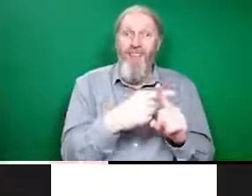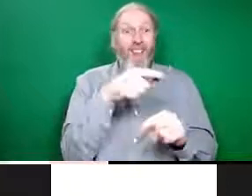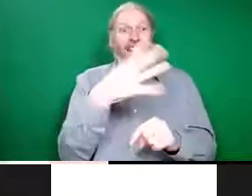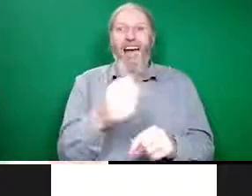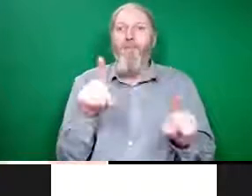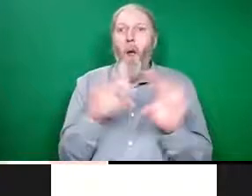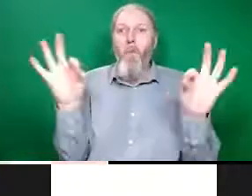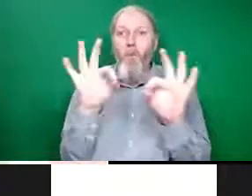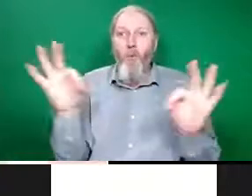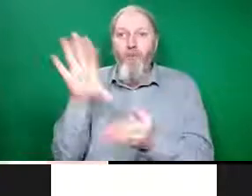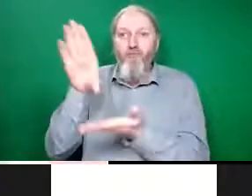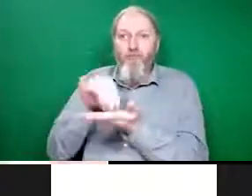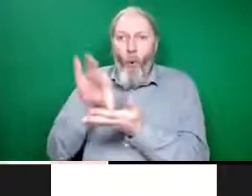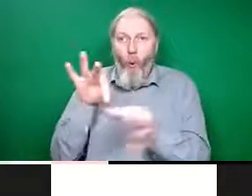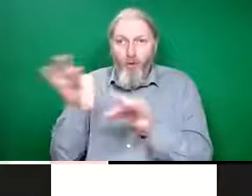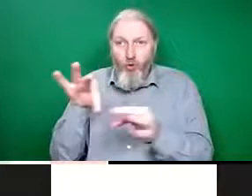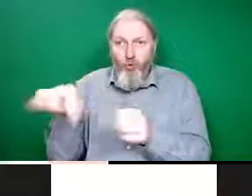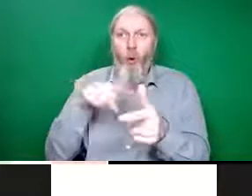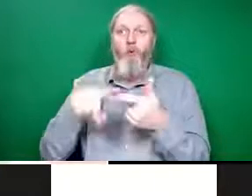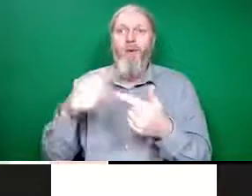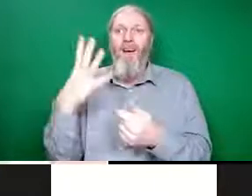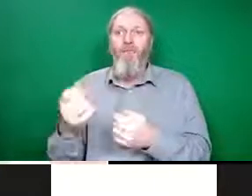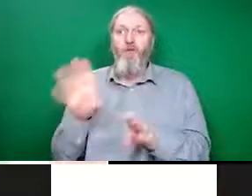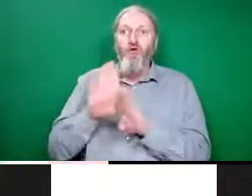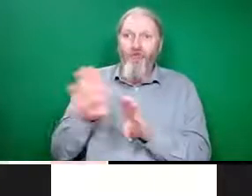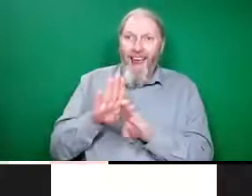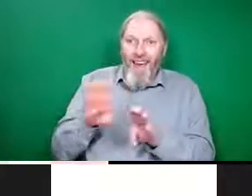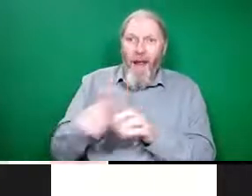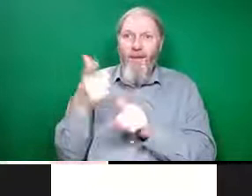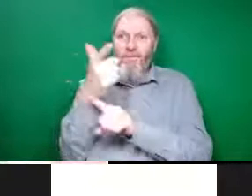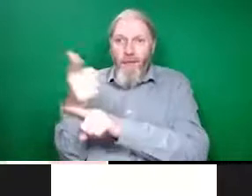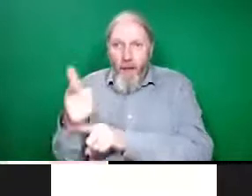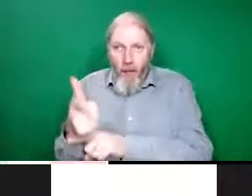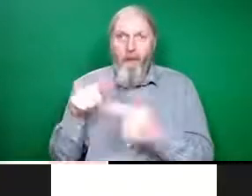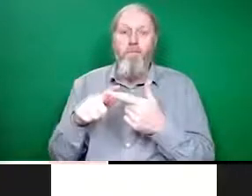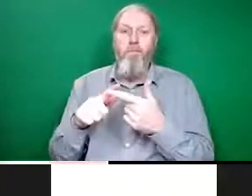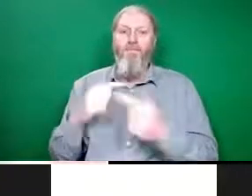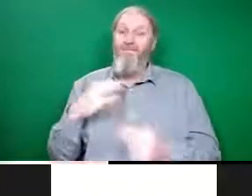businesses as well as the community to develop and implementing a three-year multi-faceted regeneration